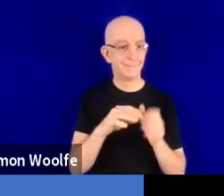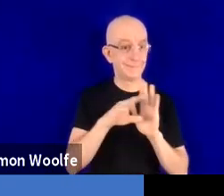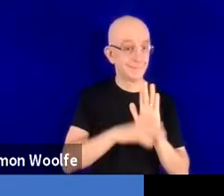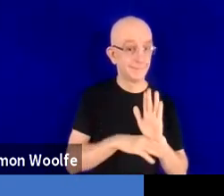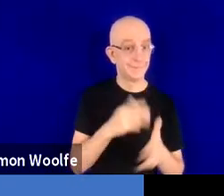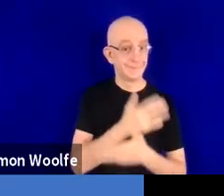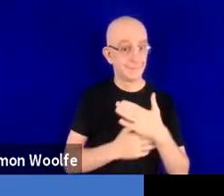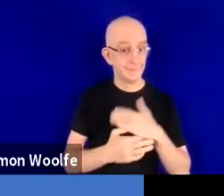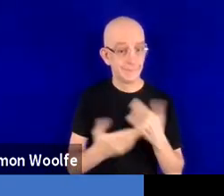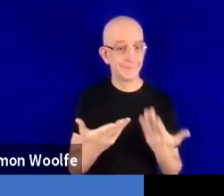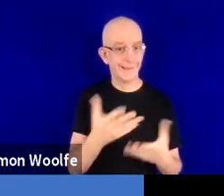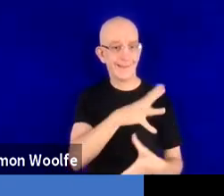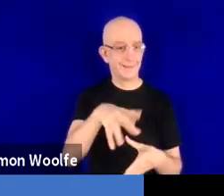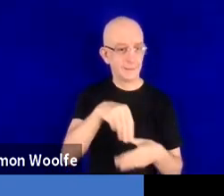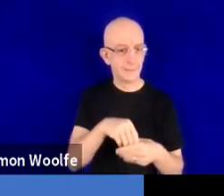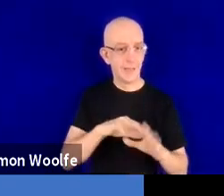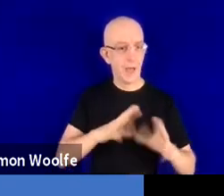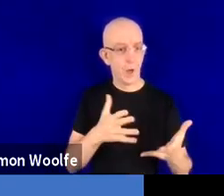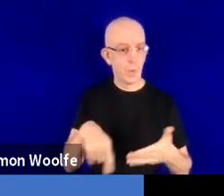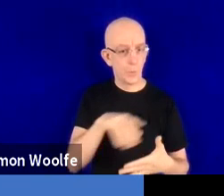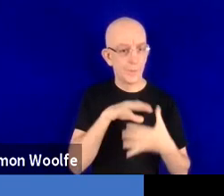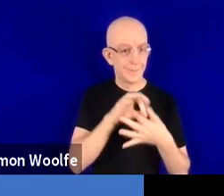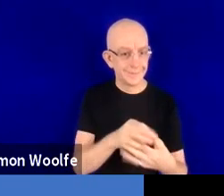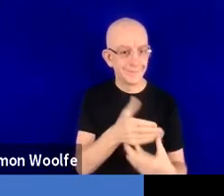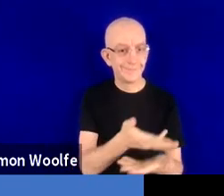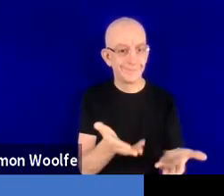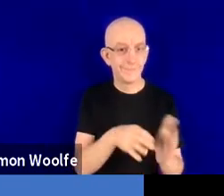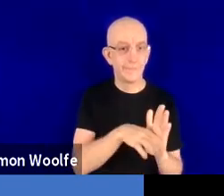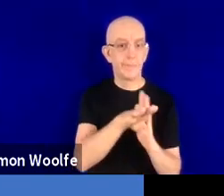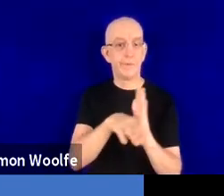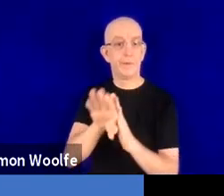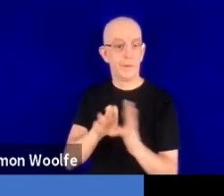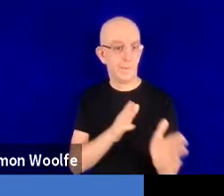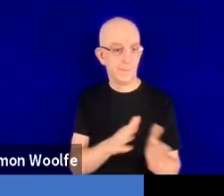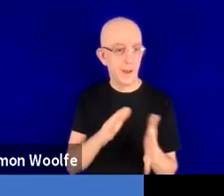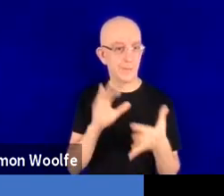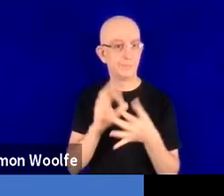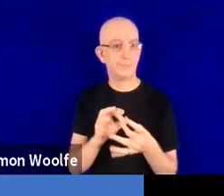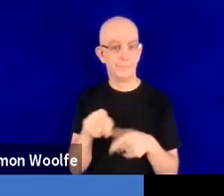that Predated COVID 19 that was looking at this question of disability and social protection